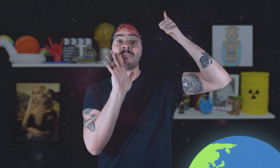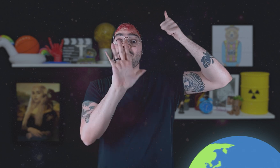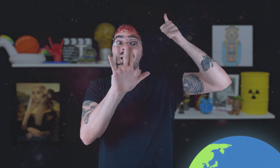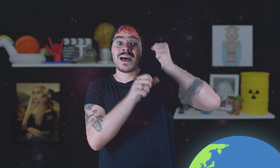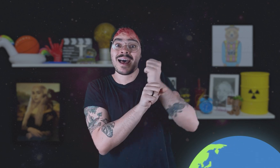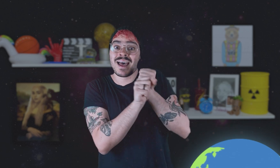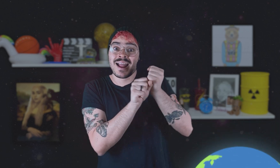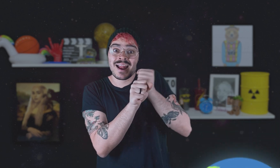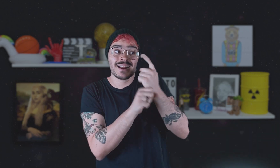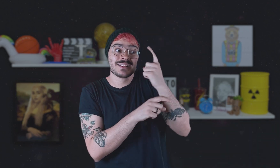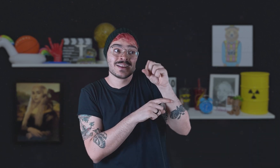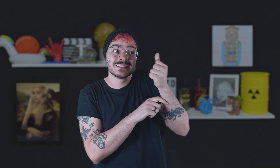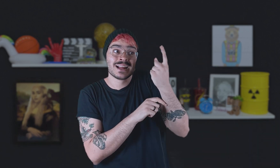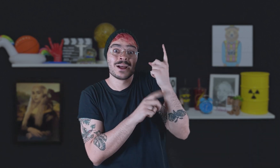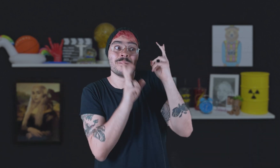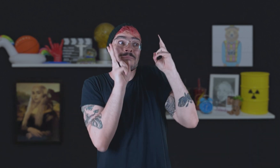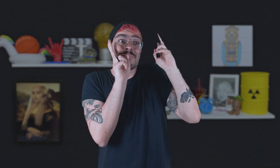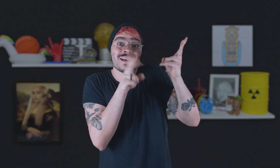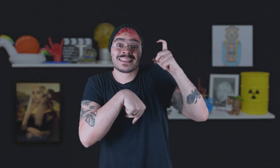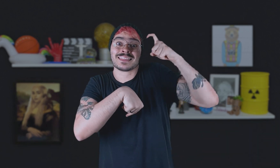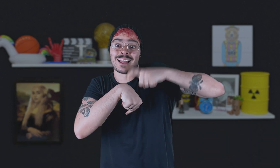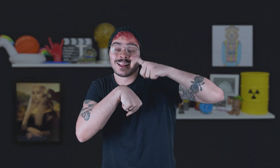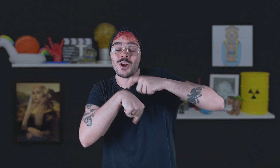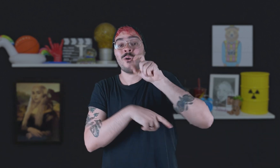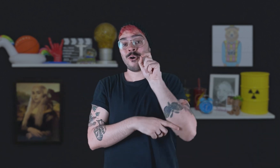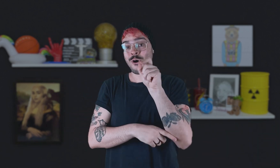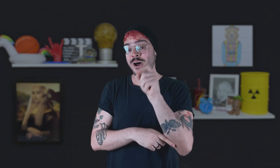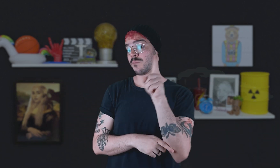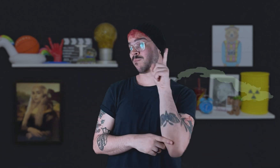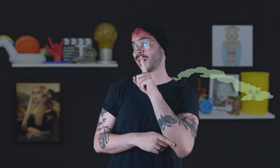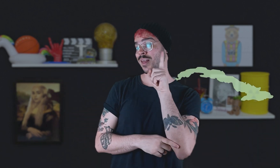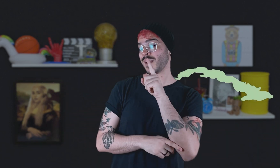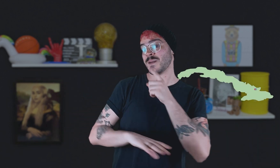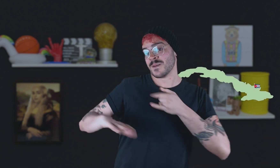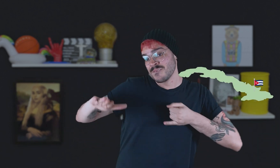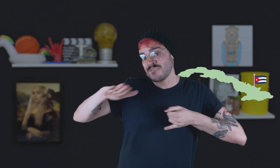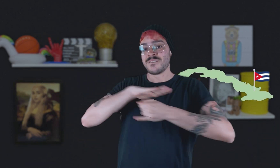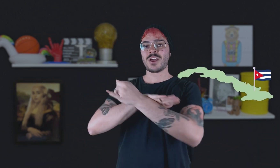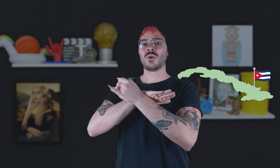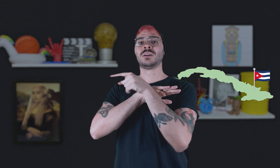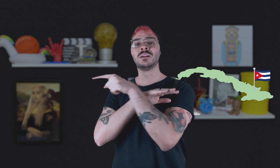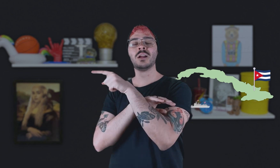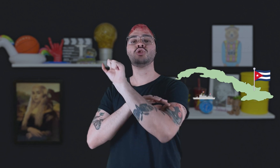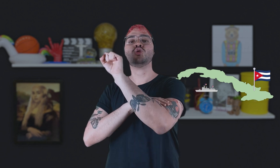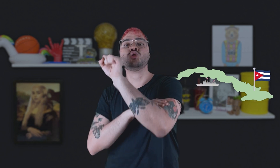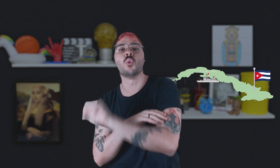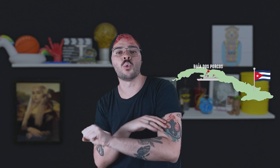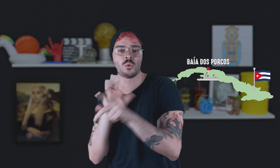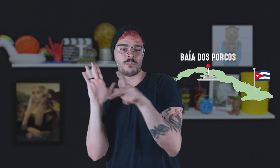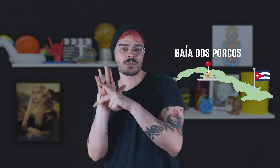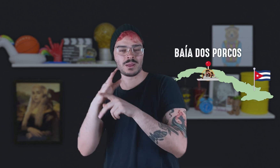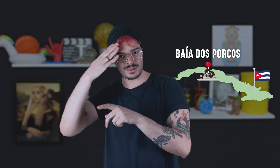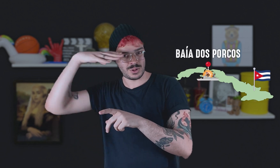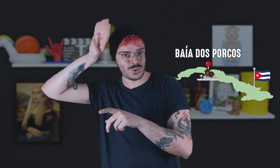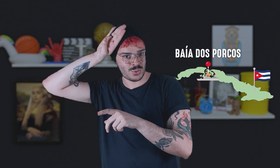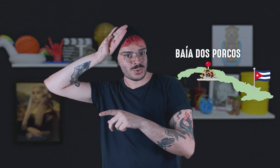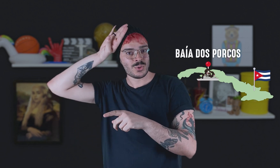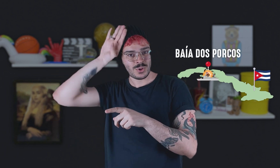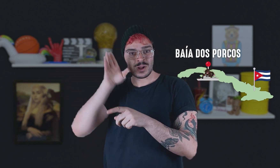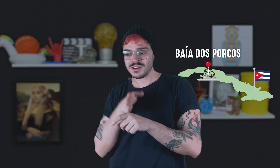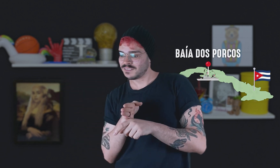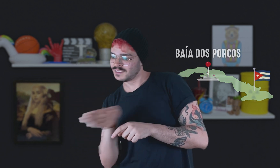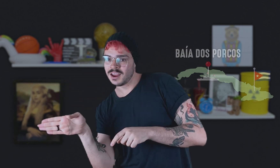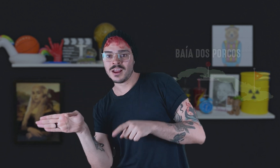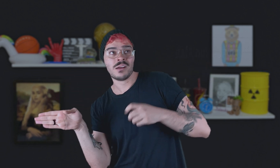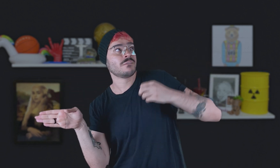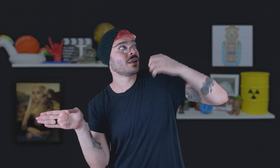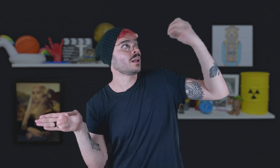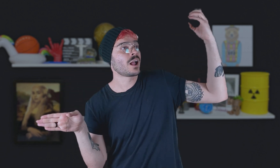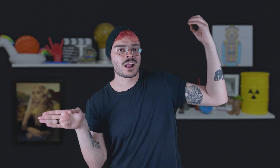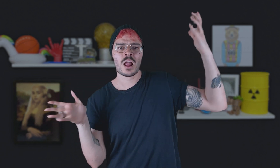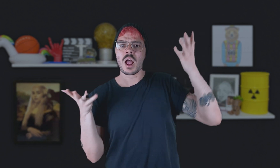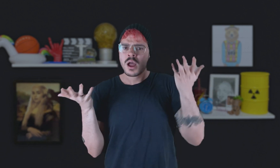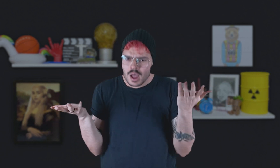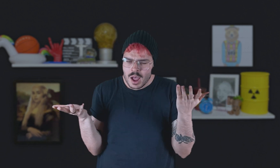while the US invaded southern Cuba in the same year!